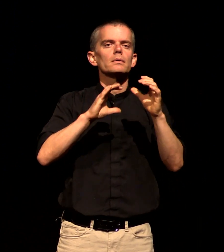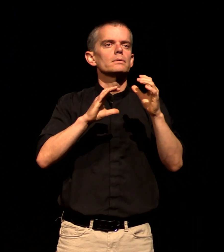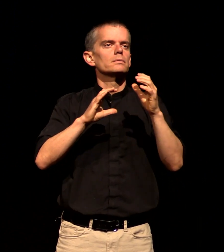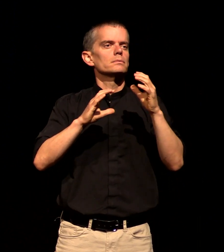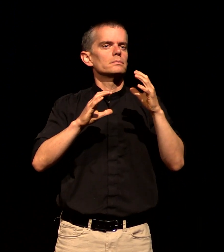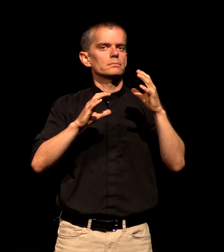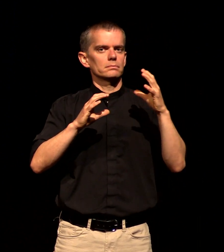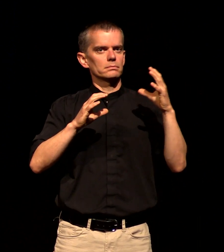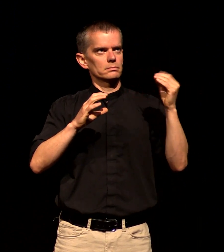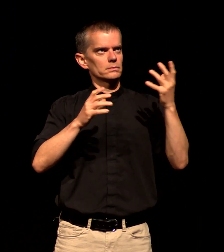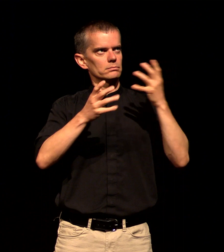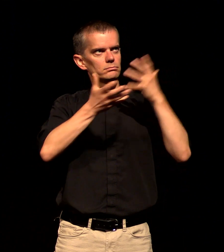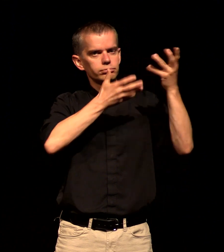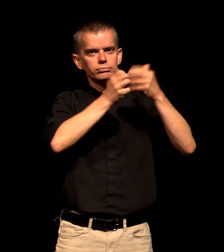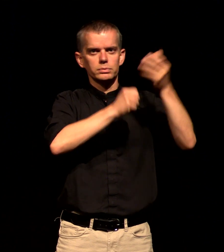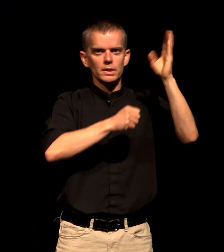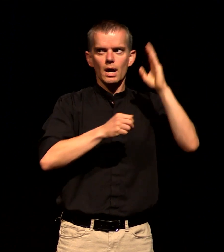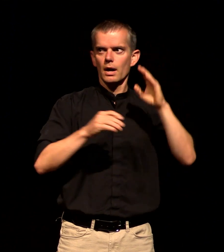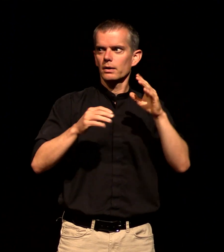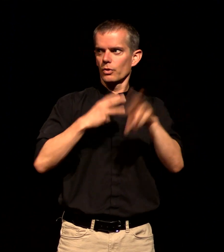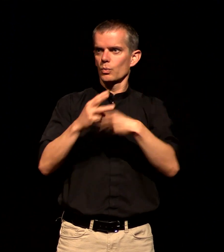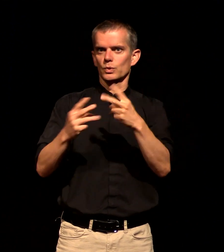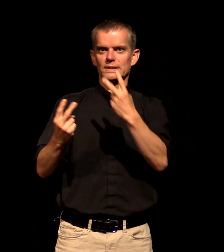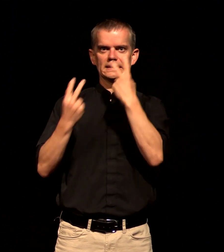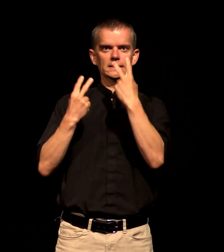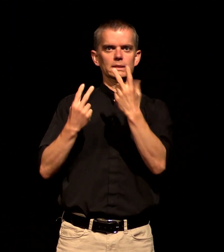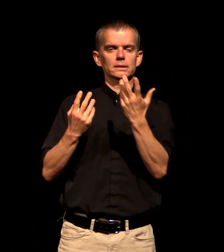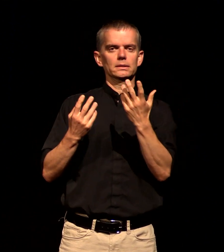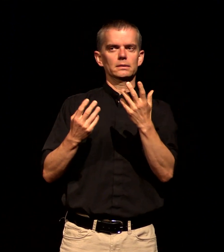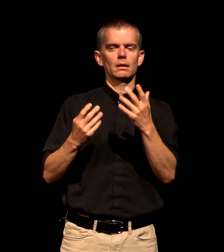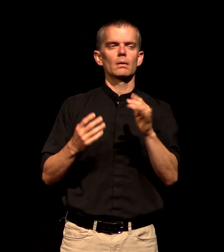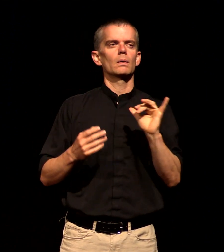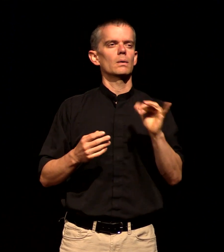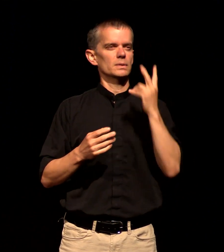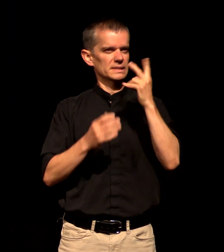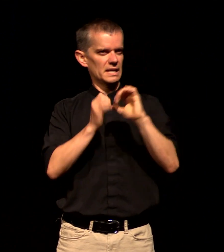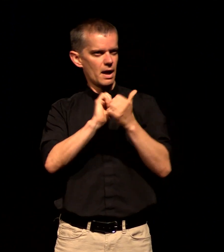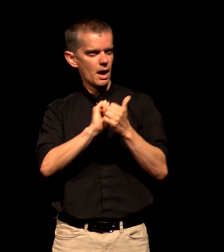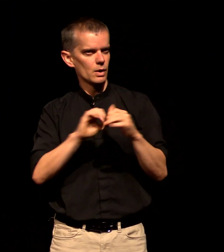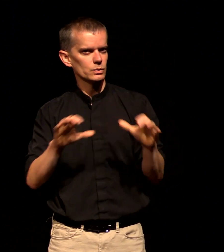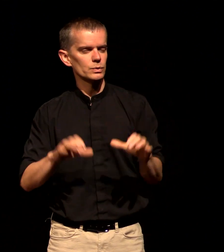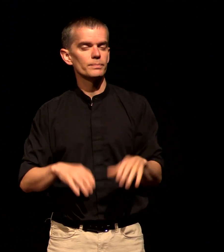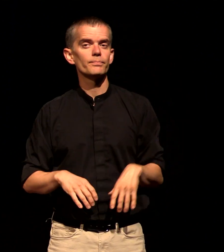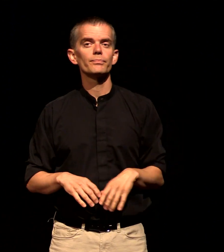our hurting world. People of God could lament be one of our